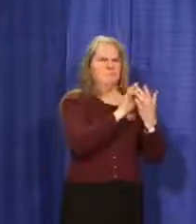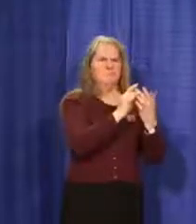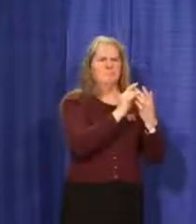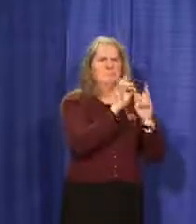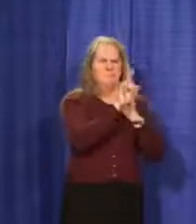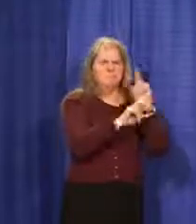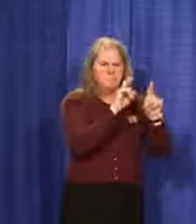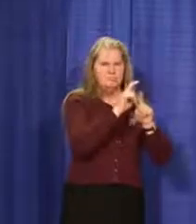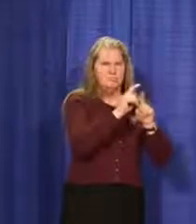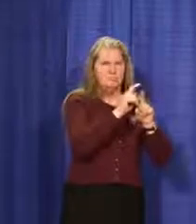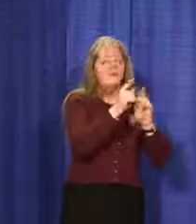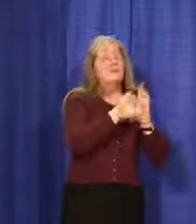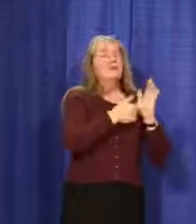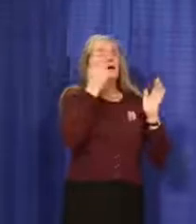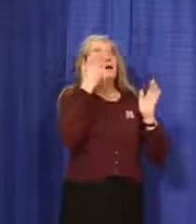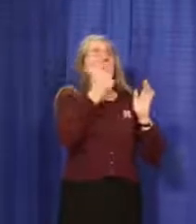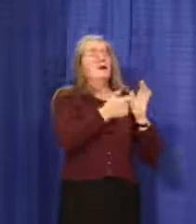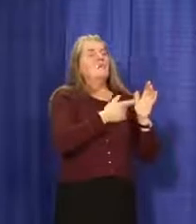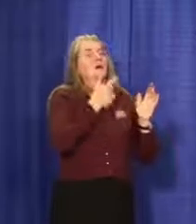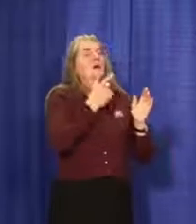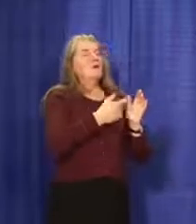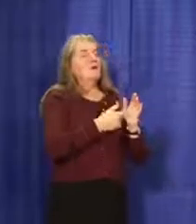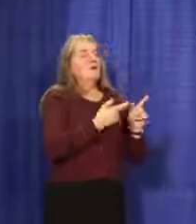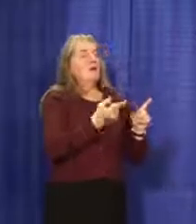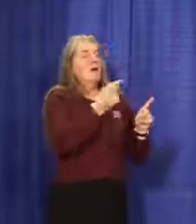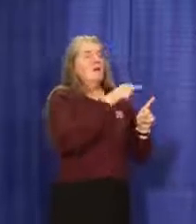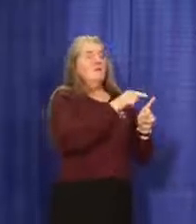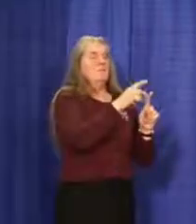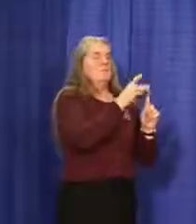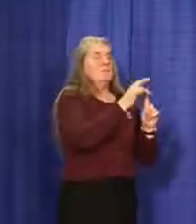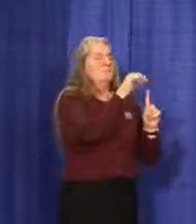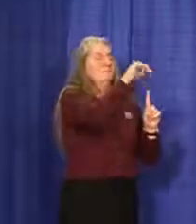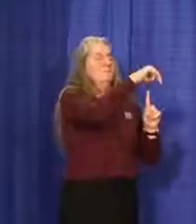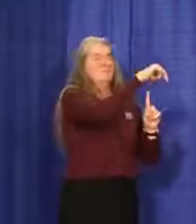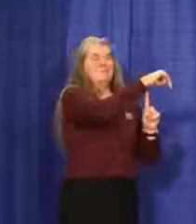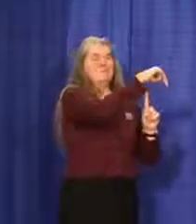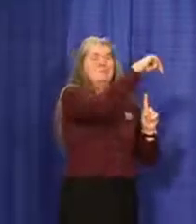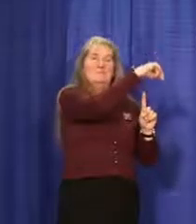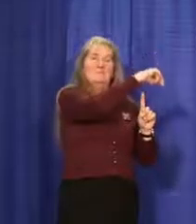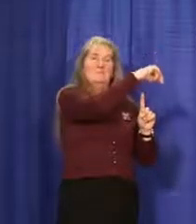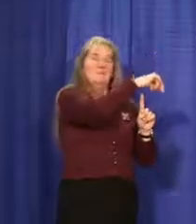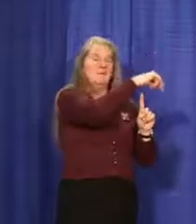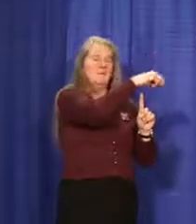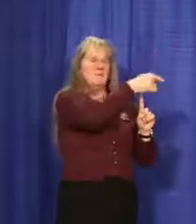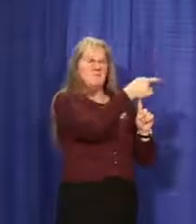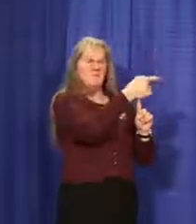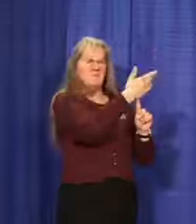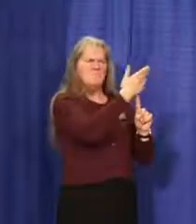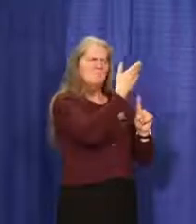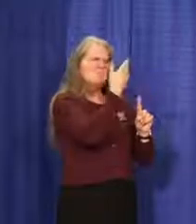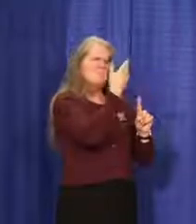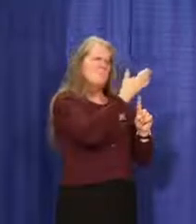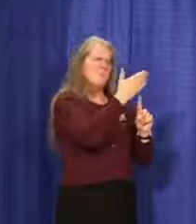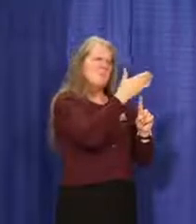symptomatic. There are occasional cases where contacts may be tested if they